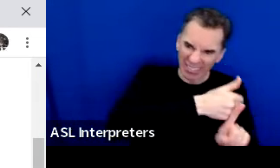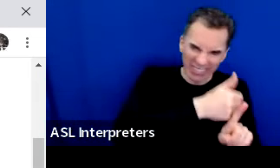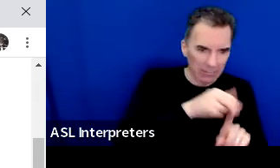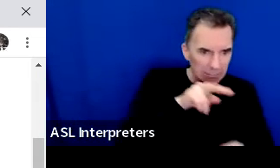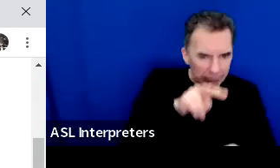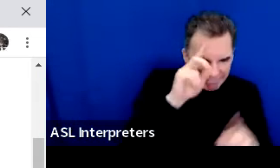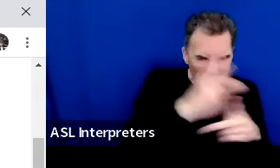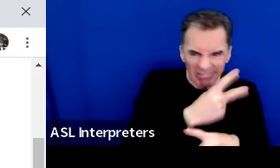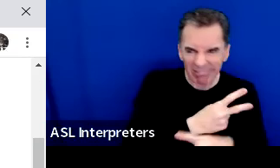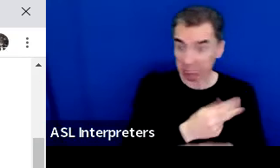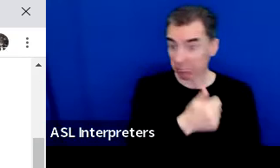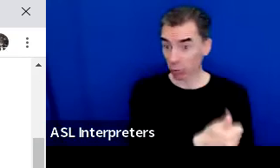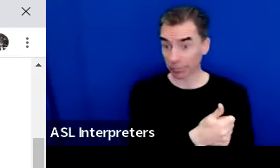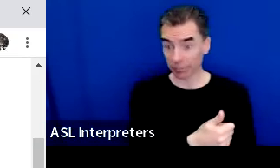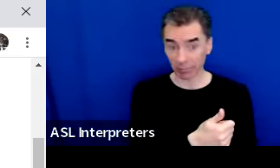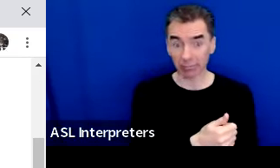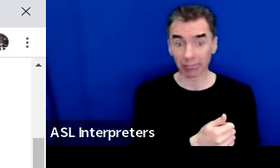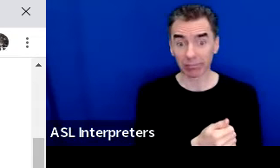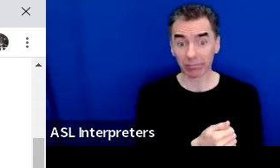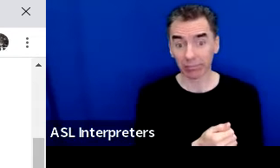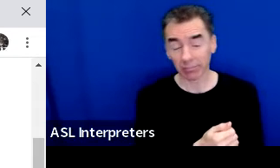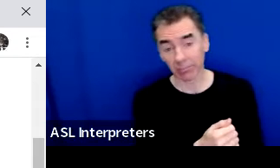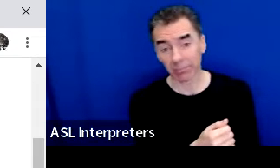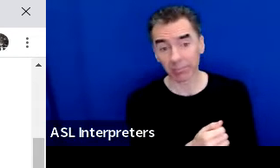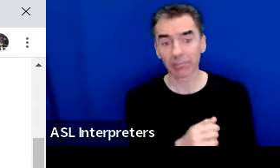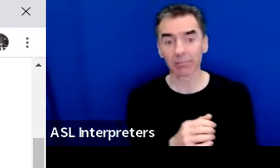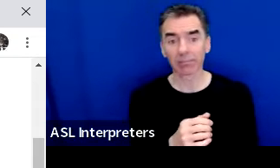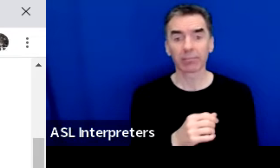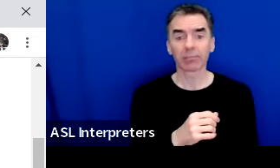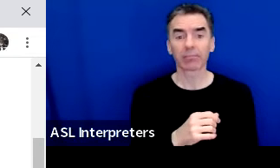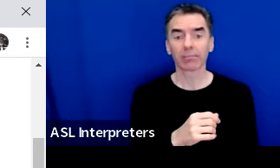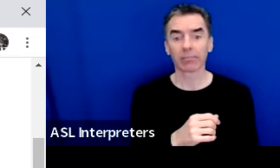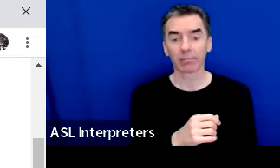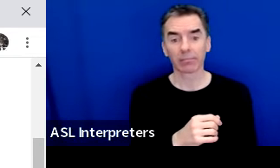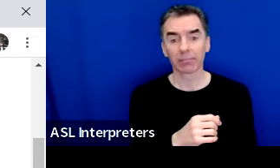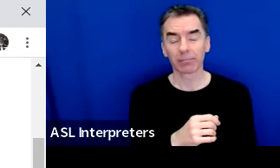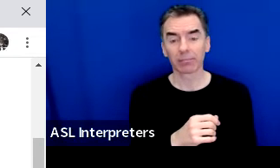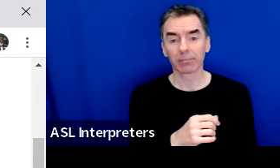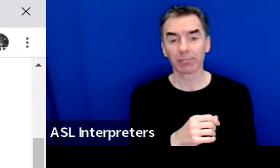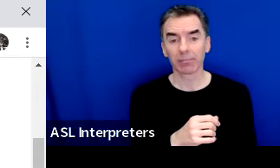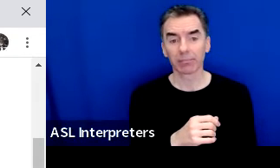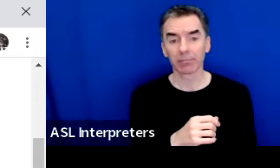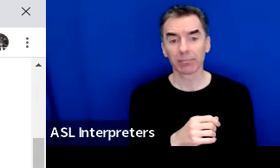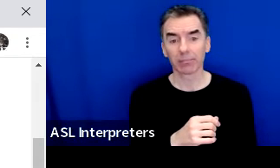In fact, this is actually from a collection of problems that it randomly picks from seven different problems,